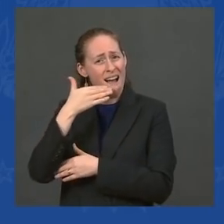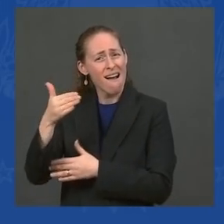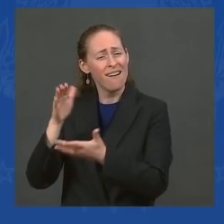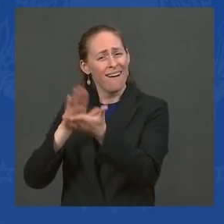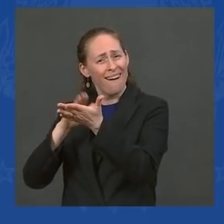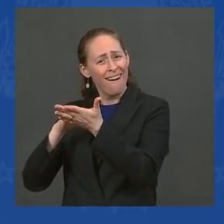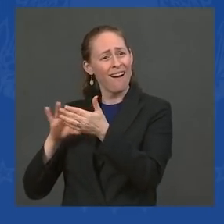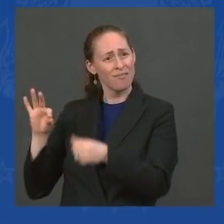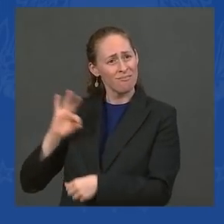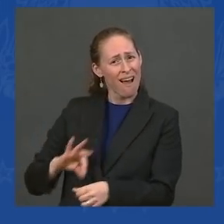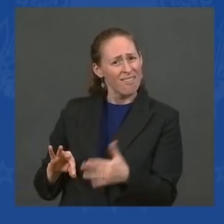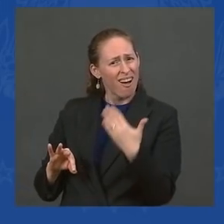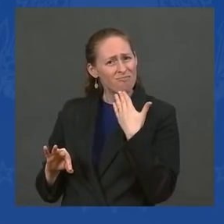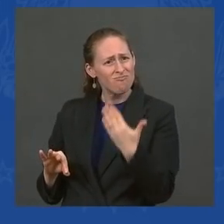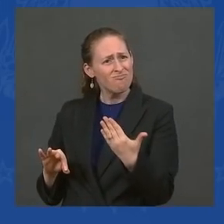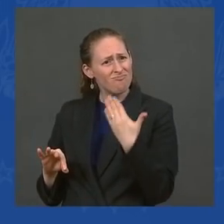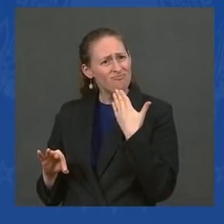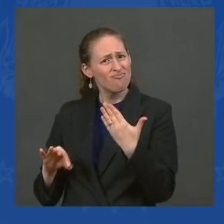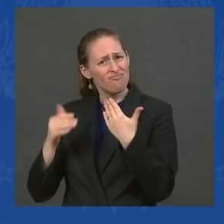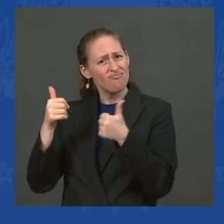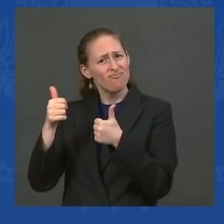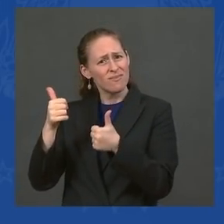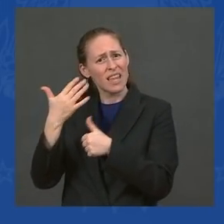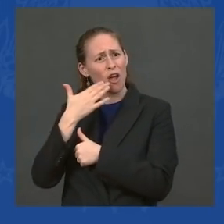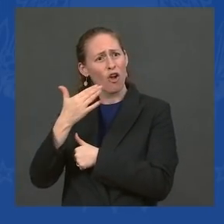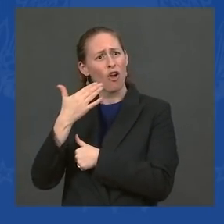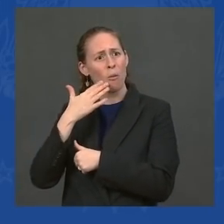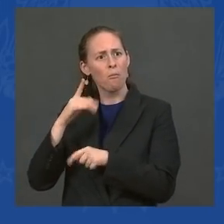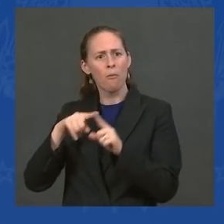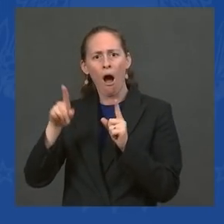I mean that sincerely, but pay your fair share.